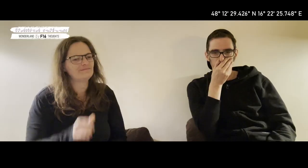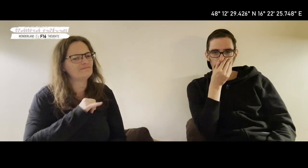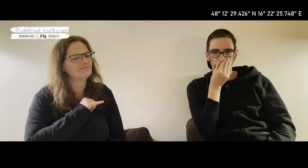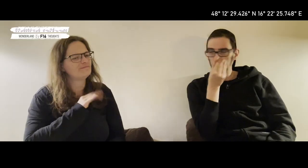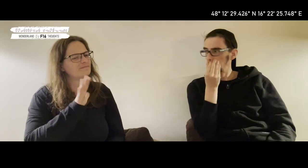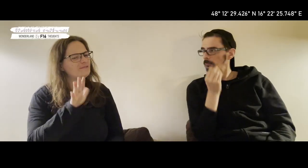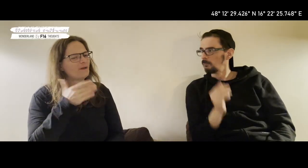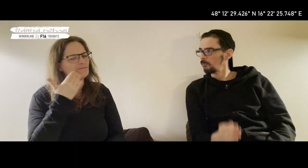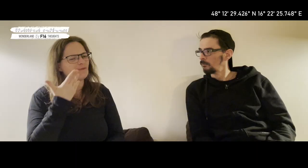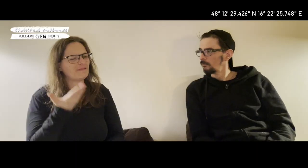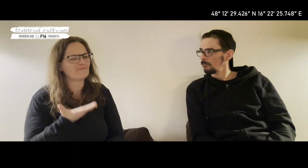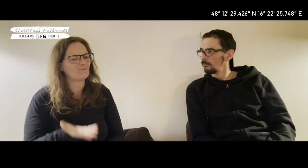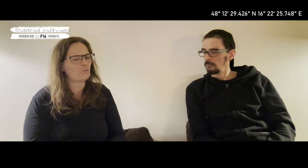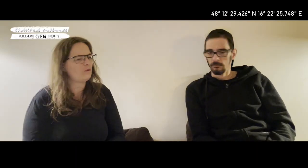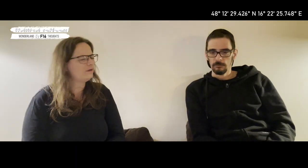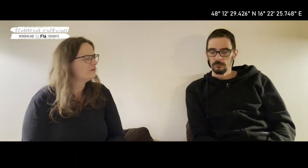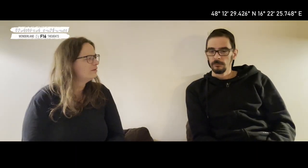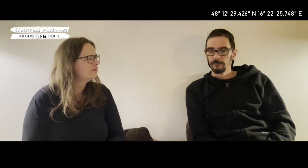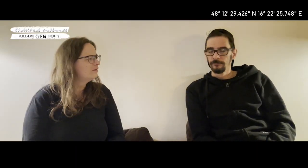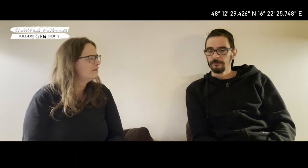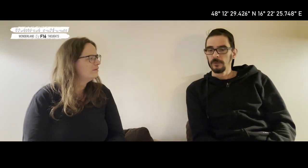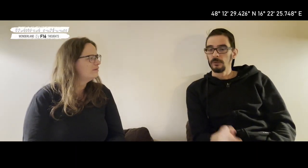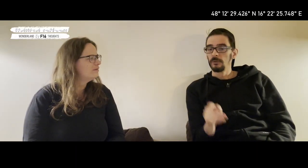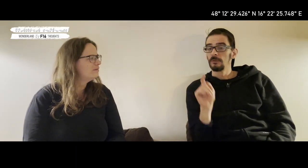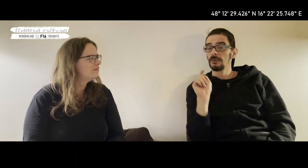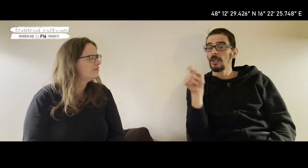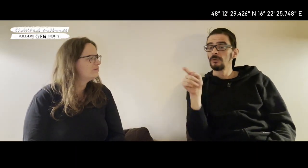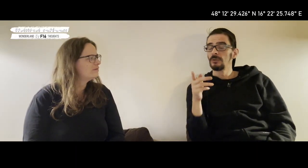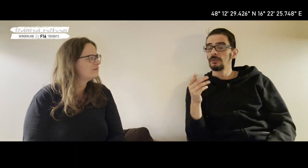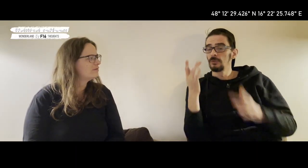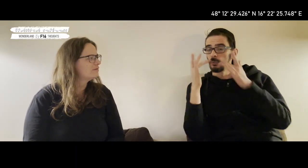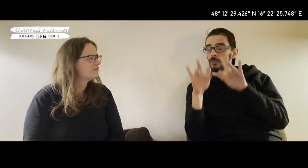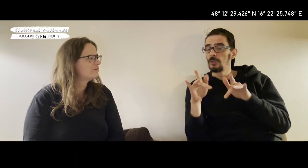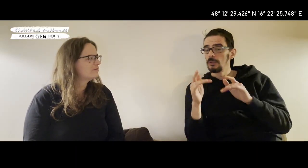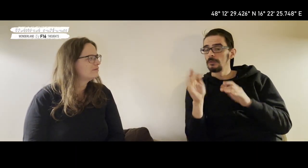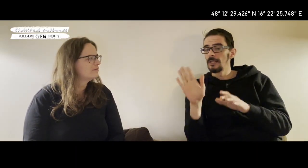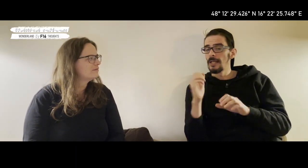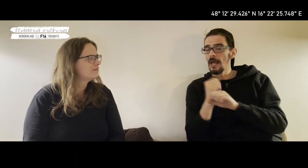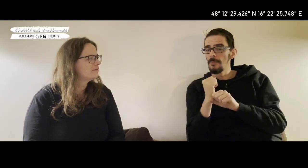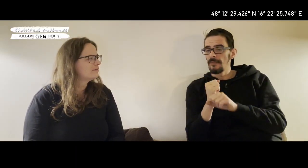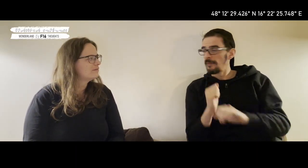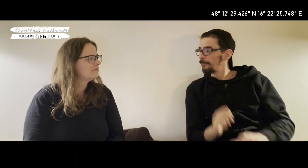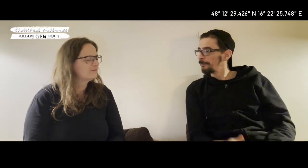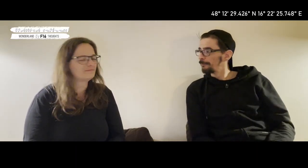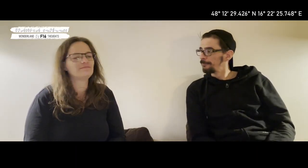What's the situation, where is her husband? He's out and quitting his job.